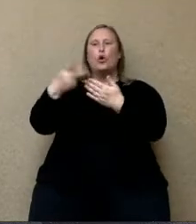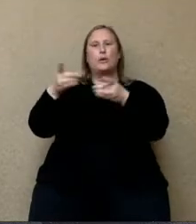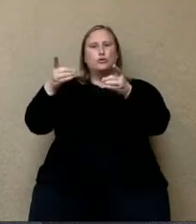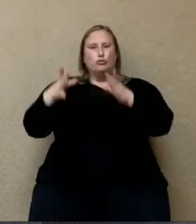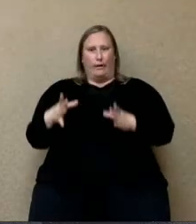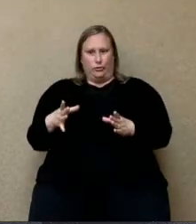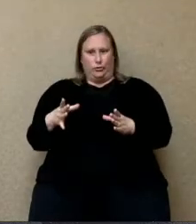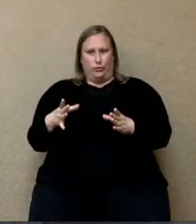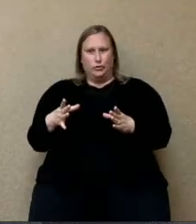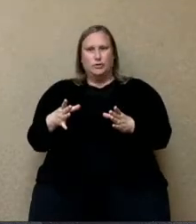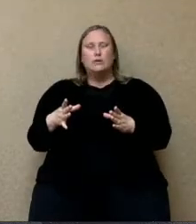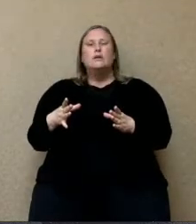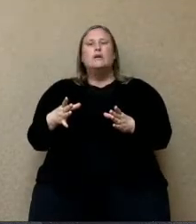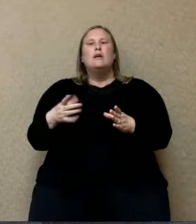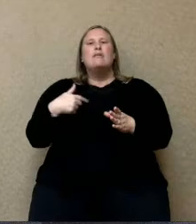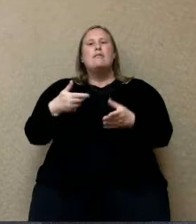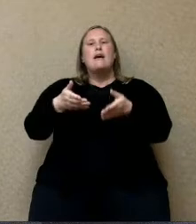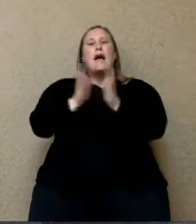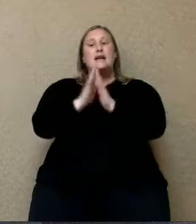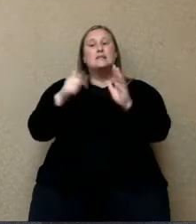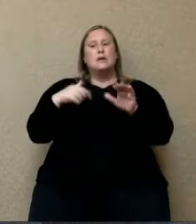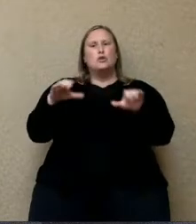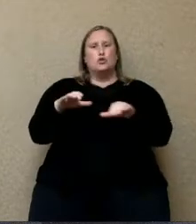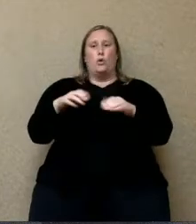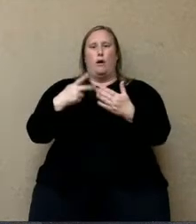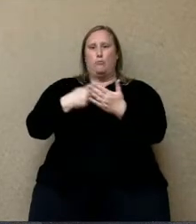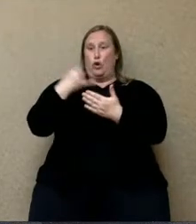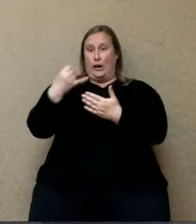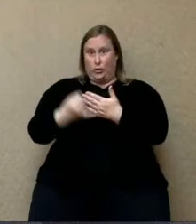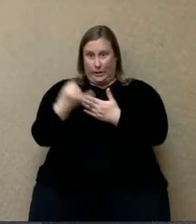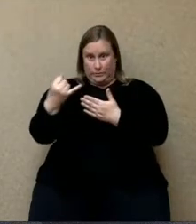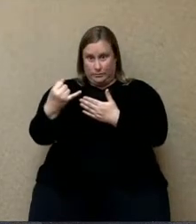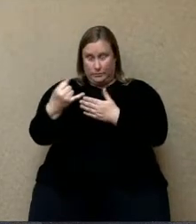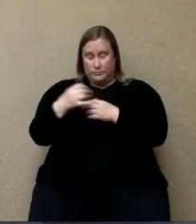asked to do this great project.